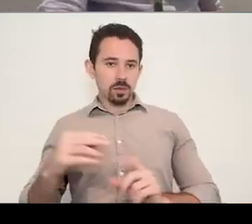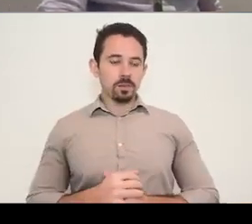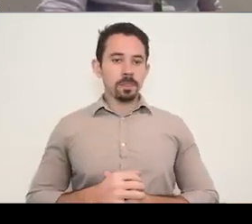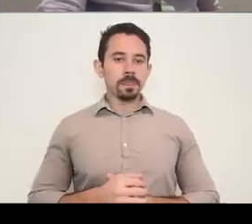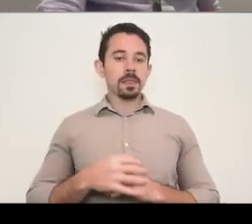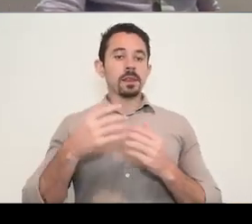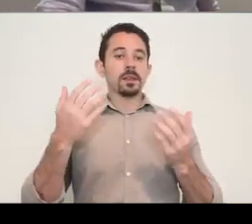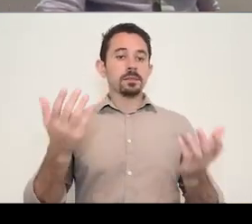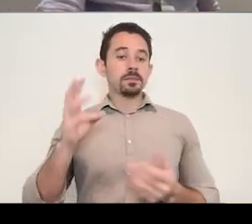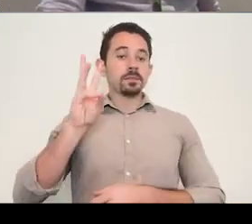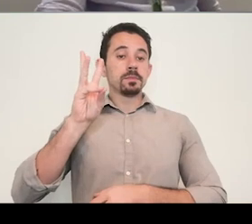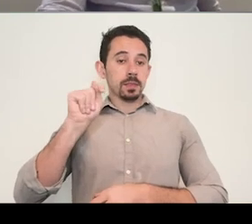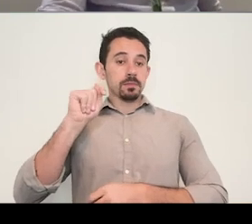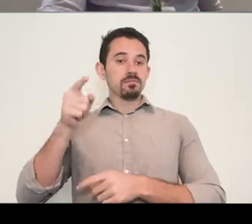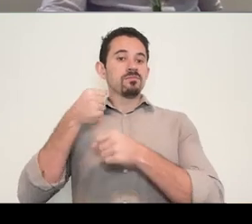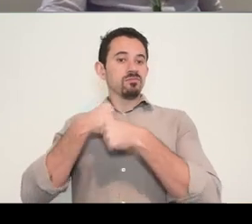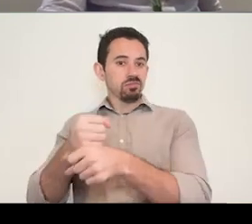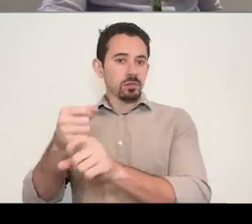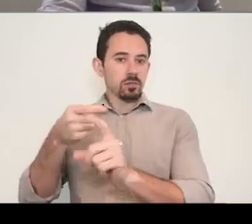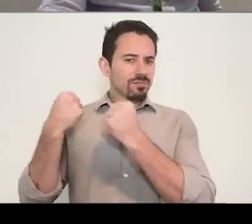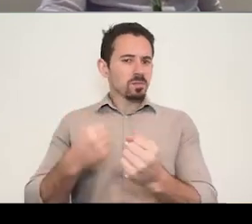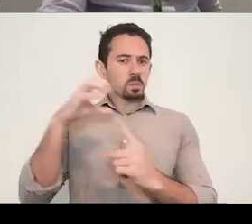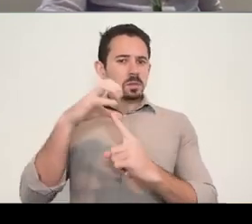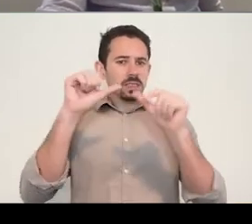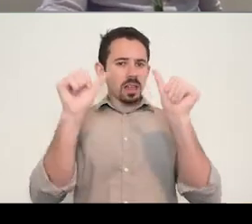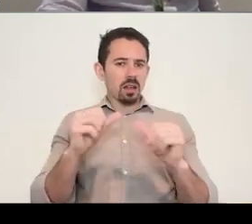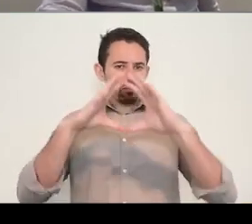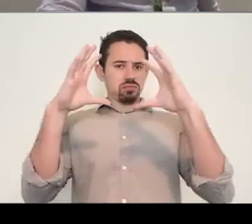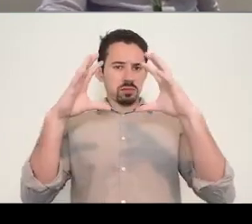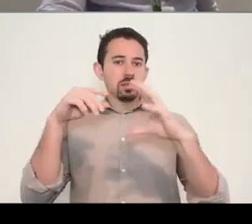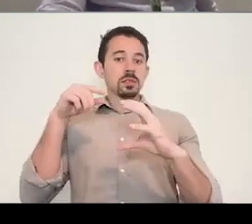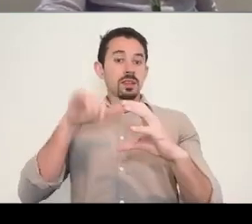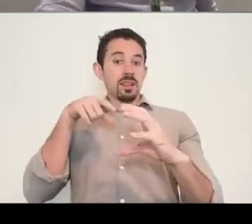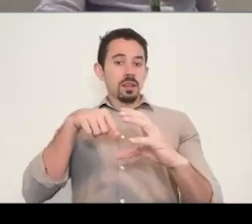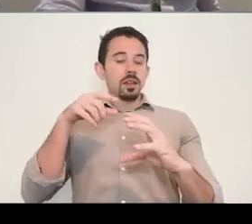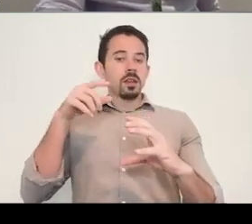where Pel was detected in the biofilm stalk and periphery, as previously established,